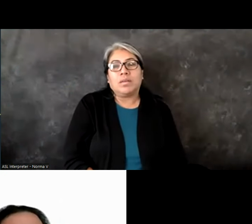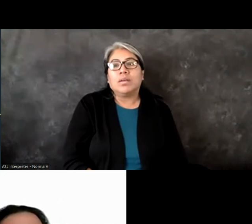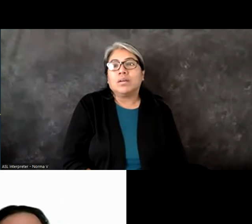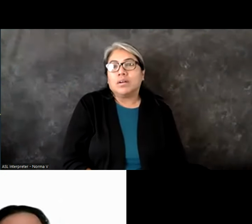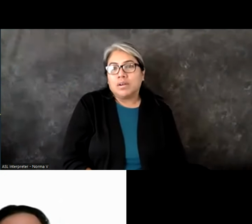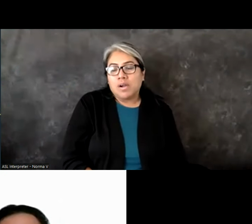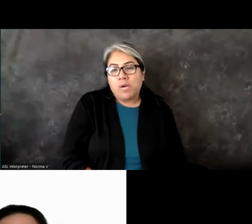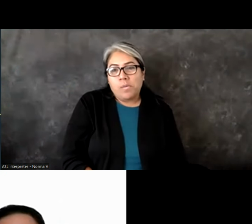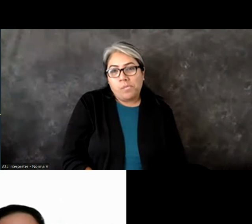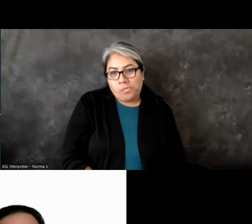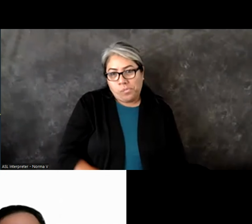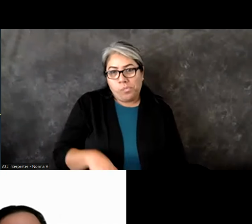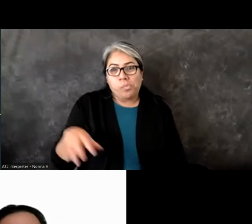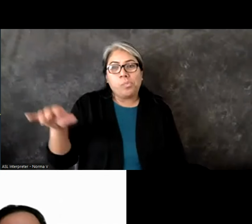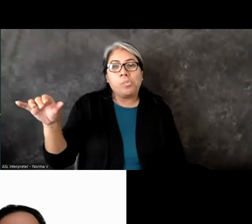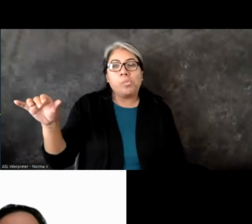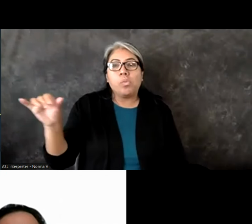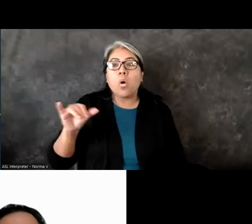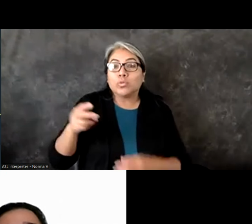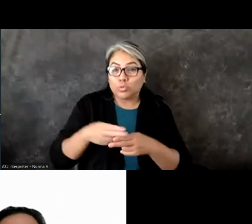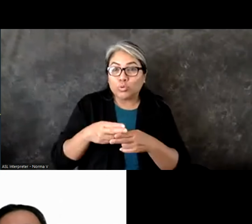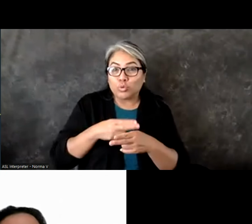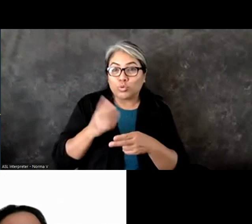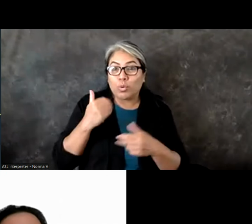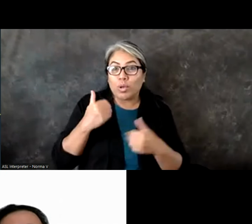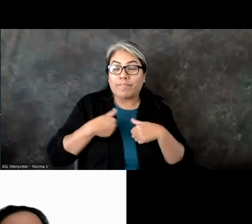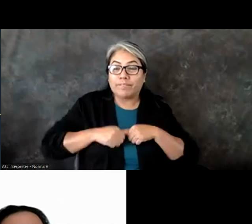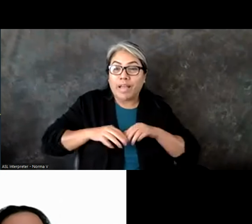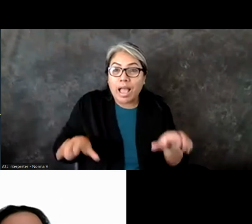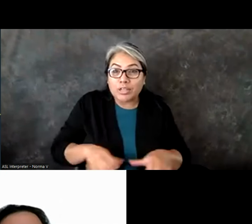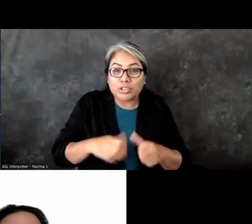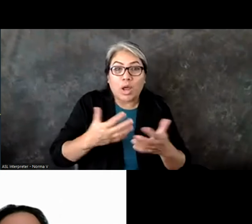for me. So I'm going to give my cell phone right there.